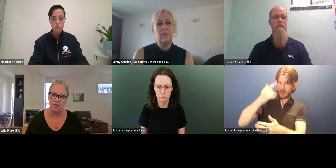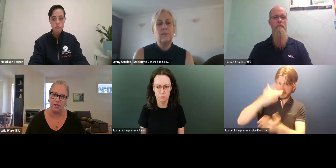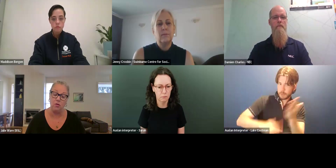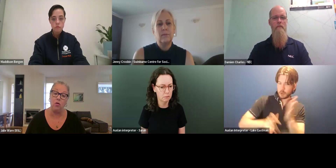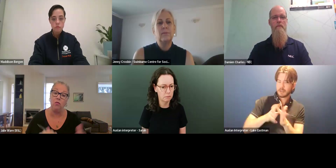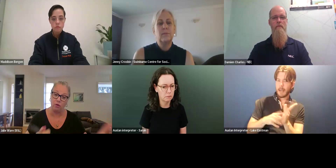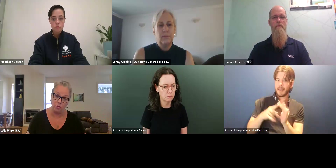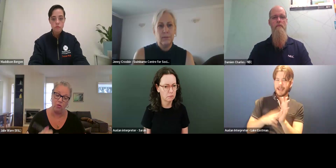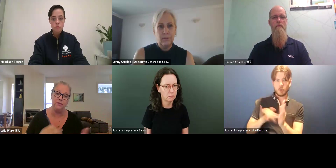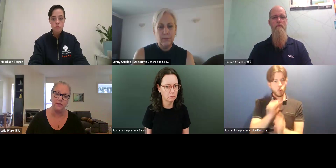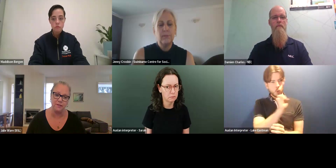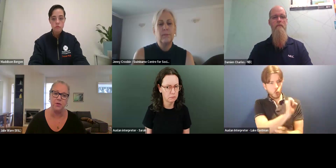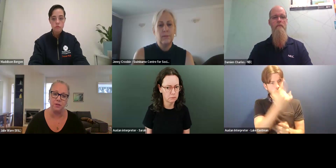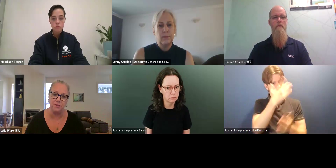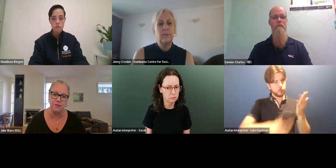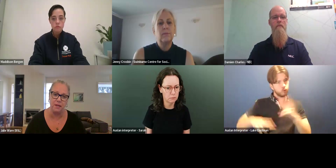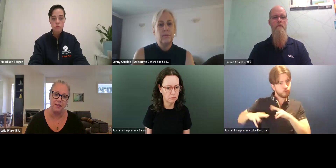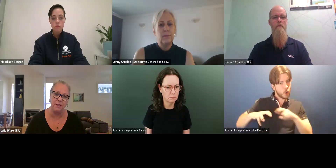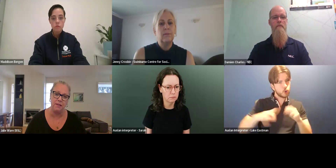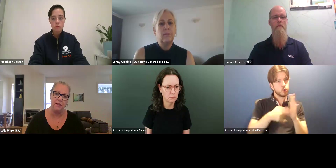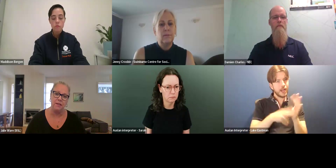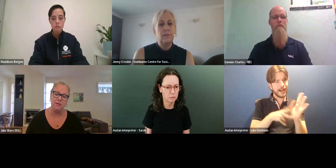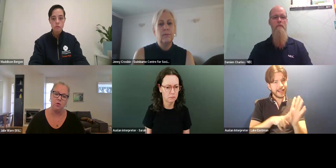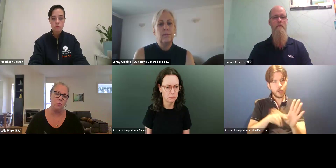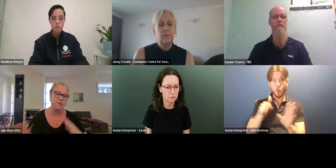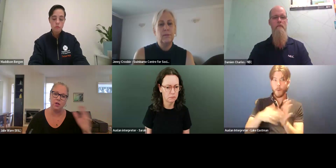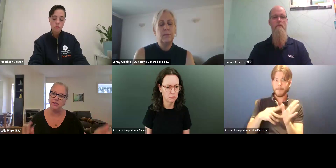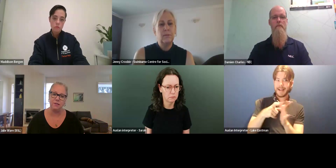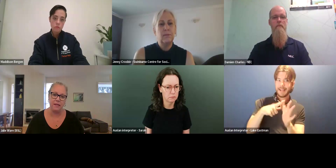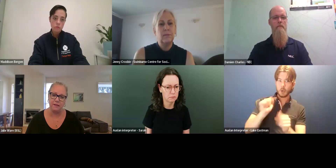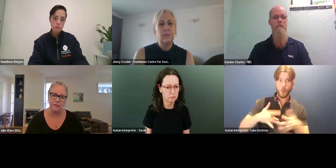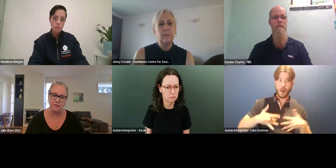us Jenny or from your lived experience